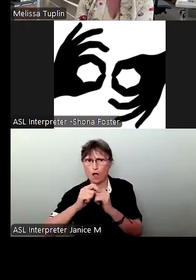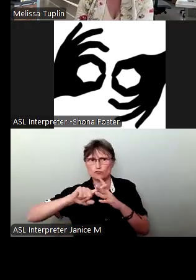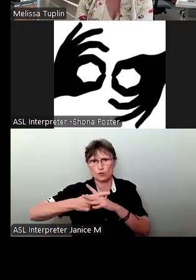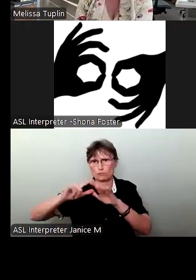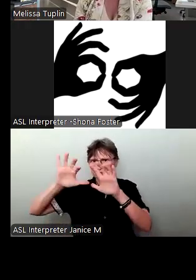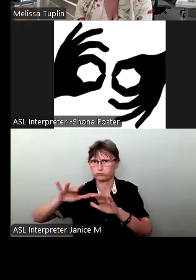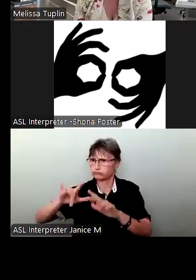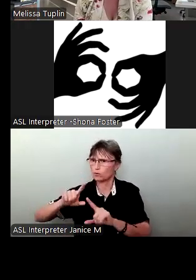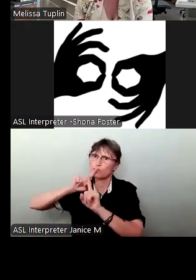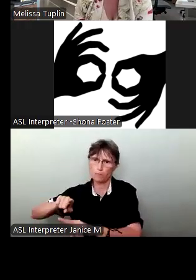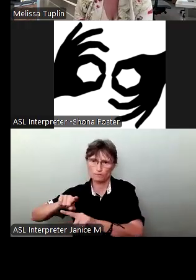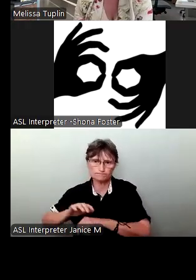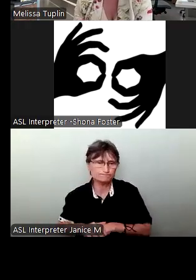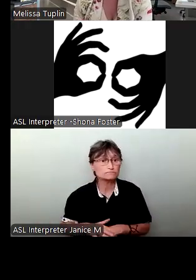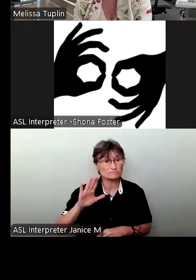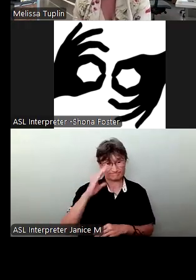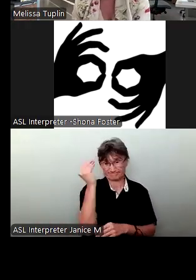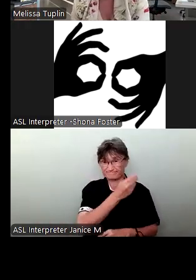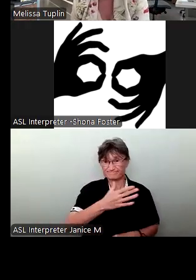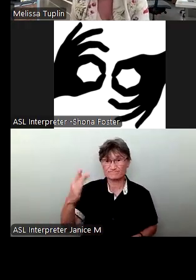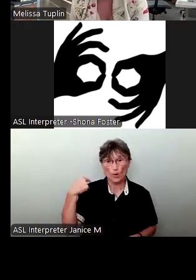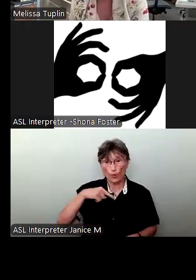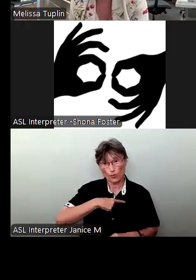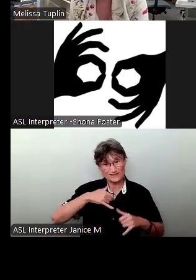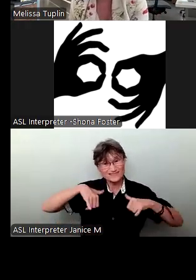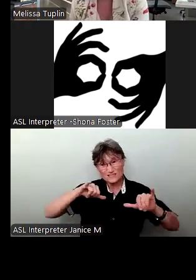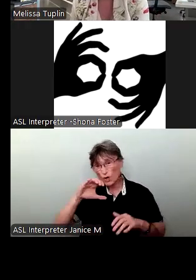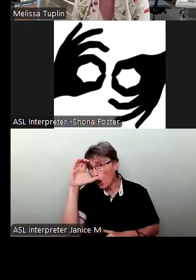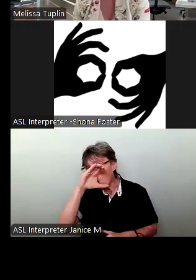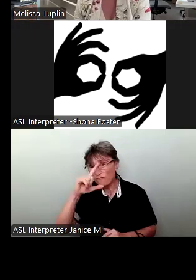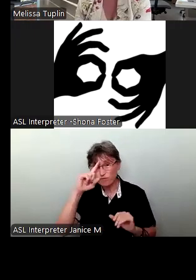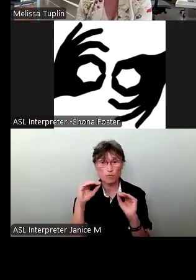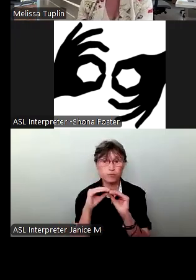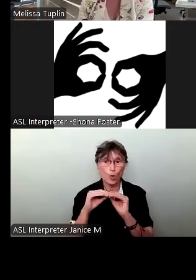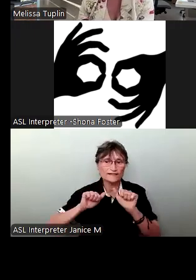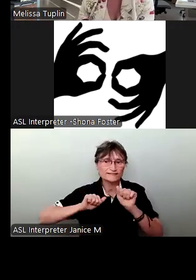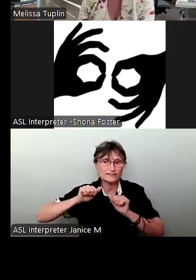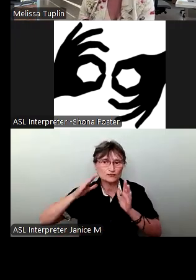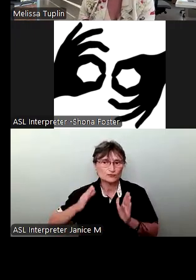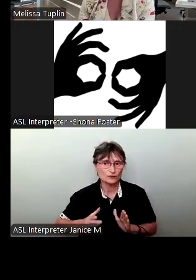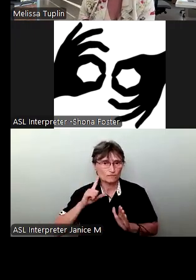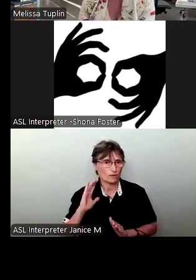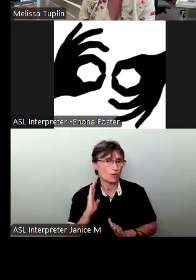continuously seeking potential assessors for our programs, and we make up peer committees